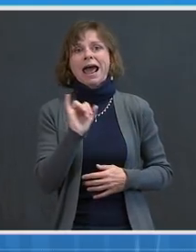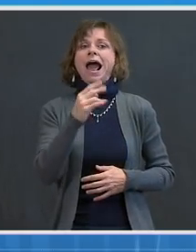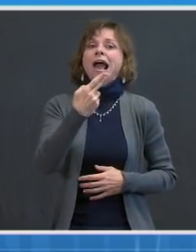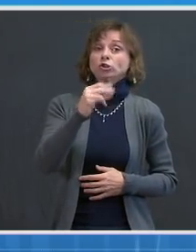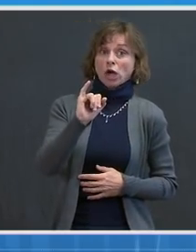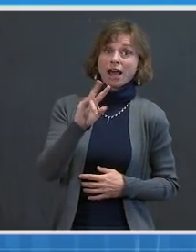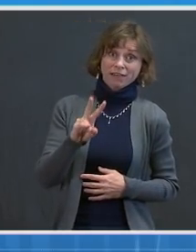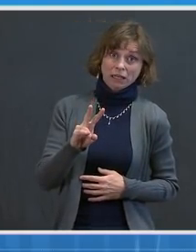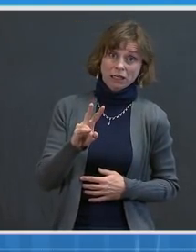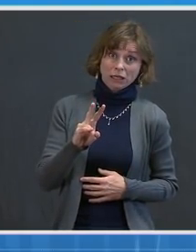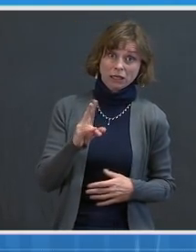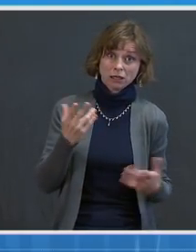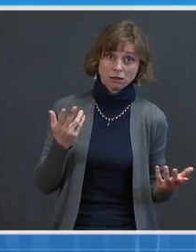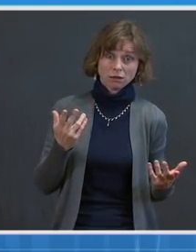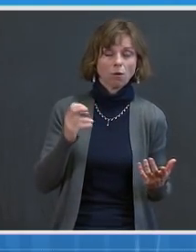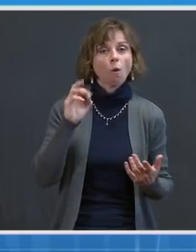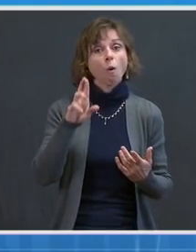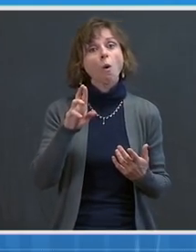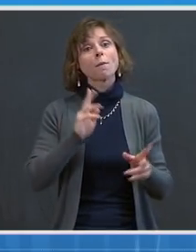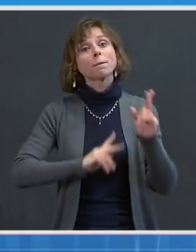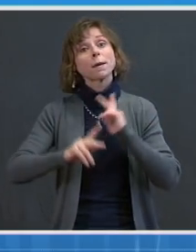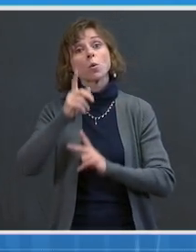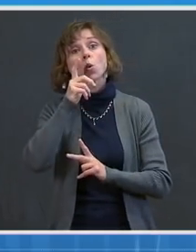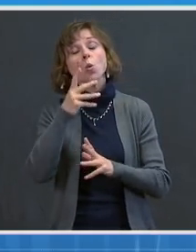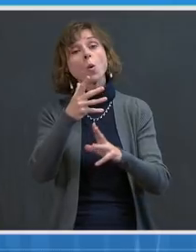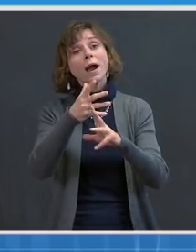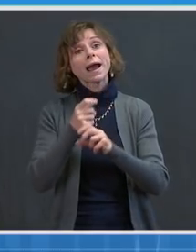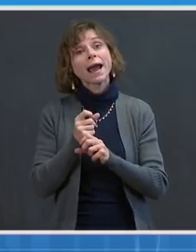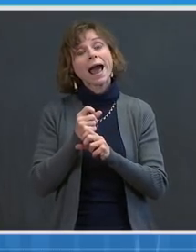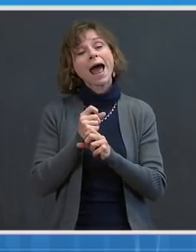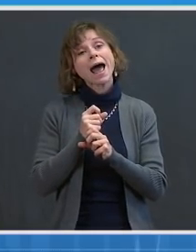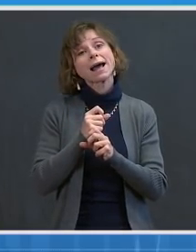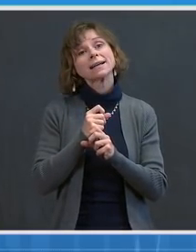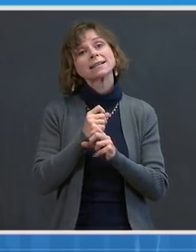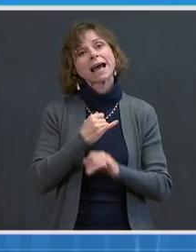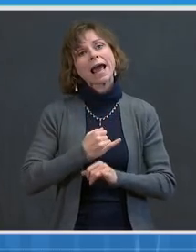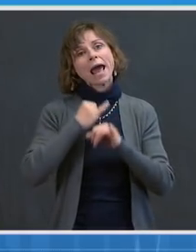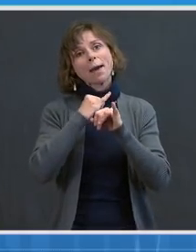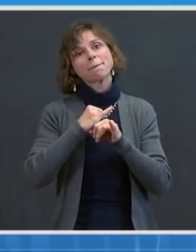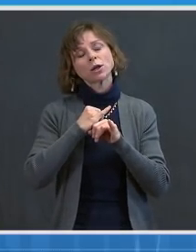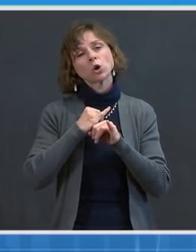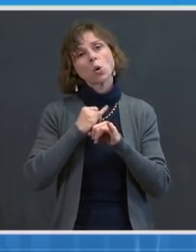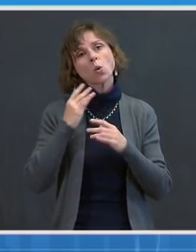or individuals who are receiving immunosuppressive treatment or chemotherapy.